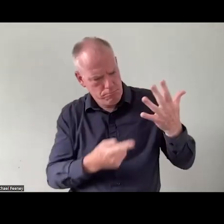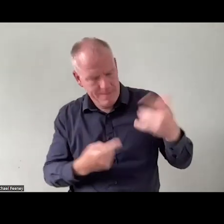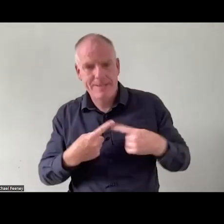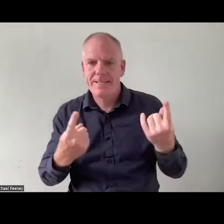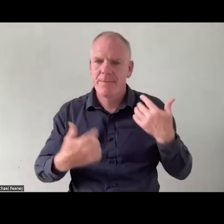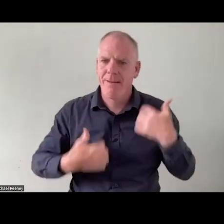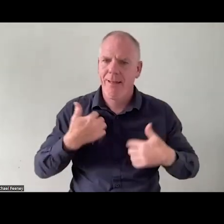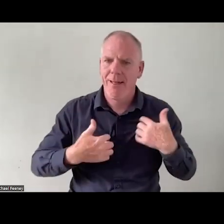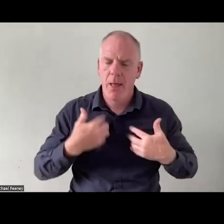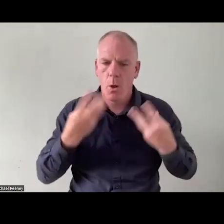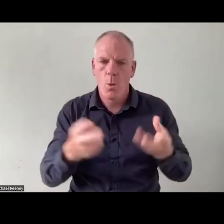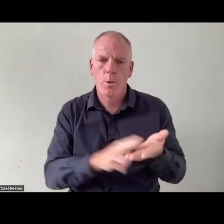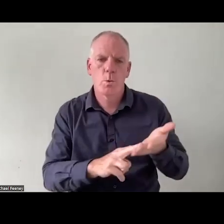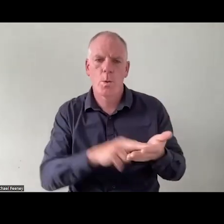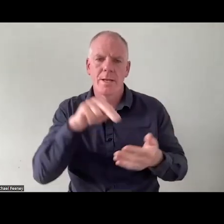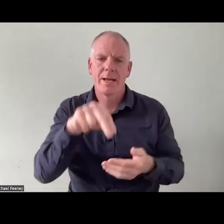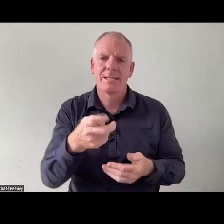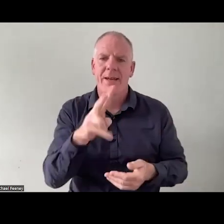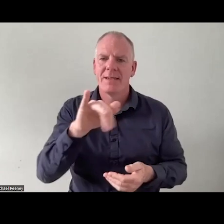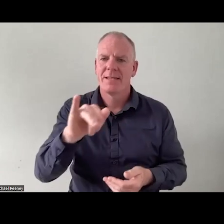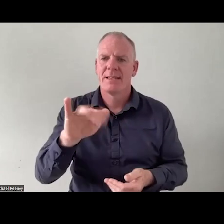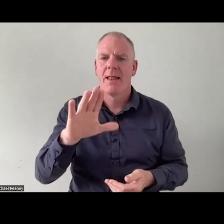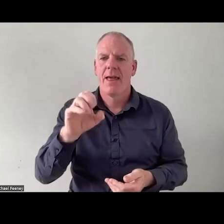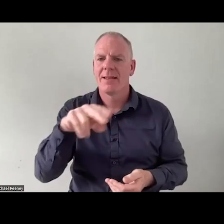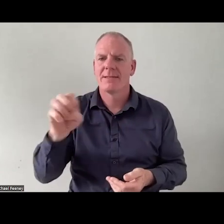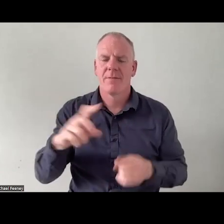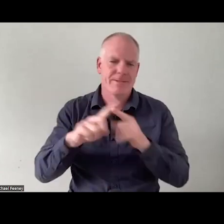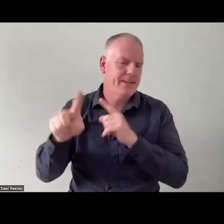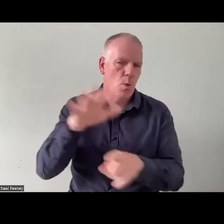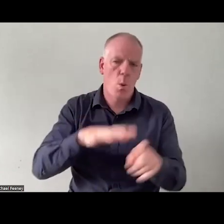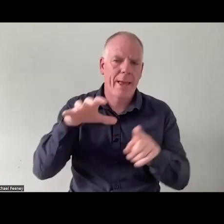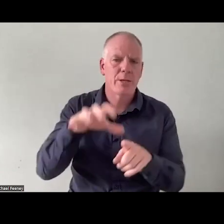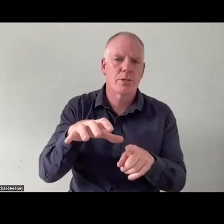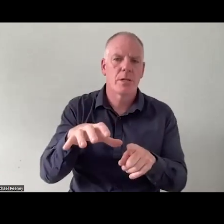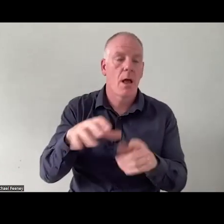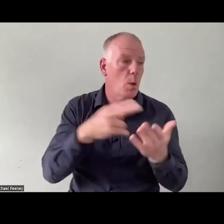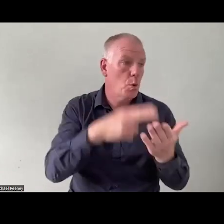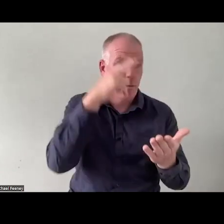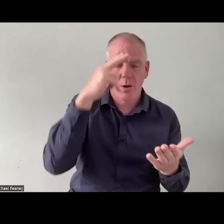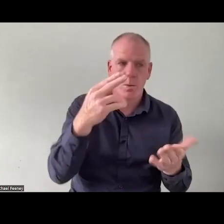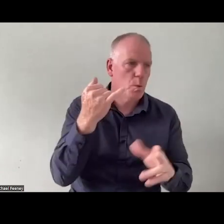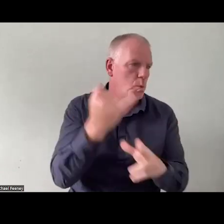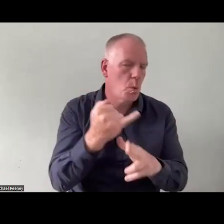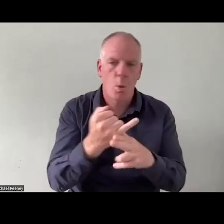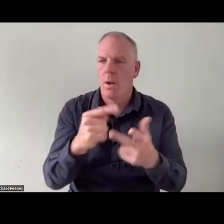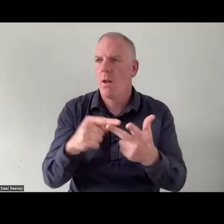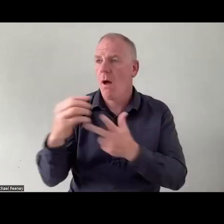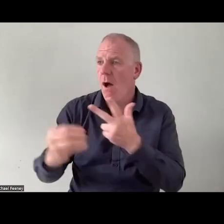and uses of NaviLens in many locations, such as universities, schools, offices,